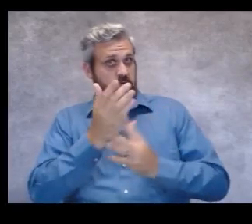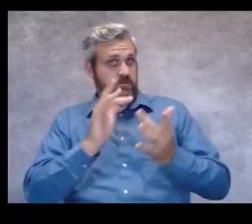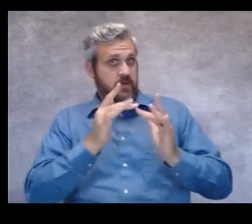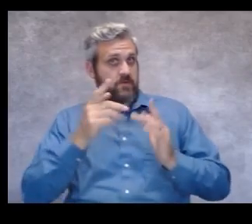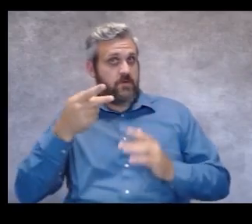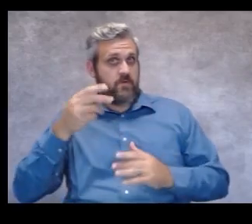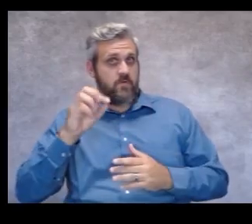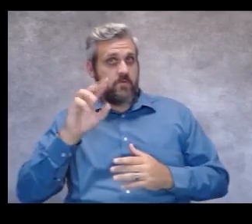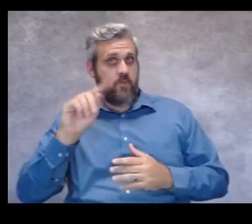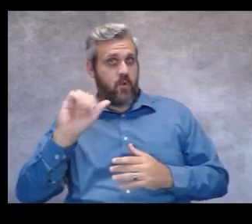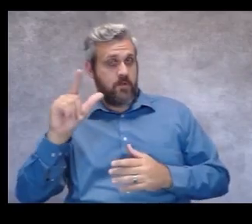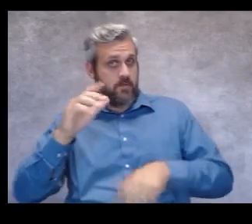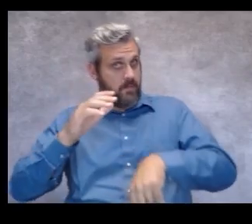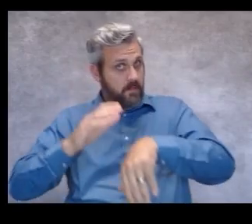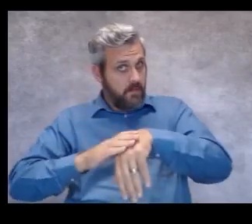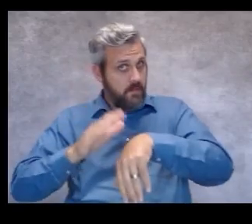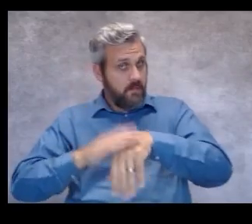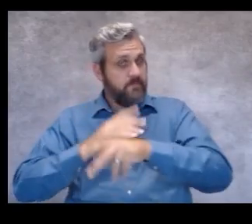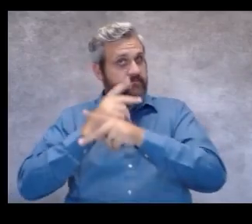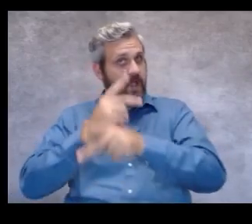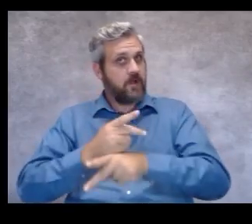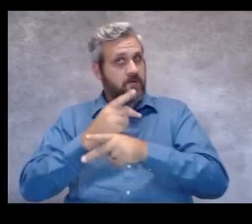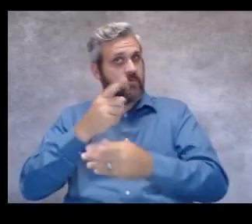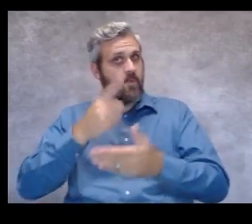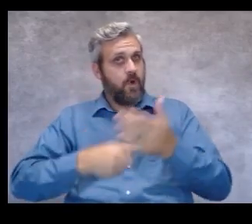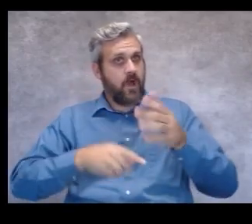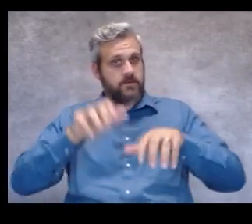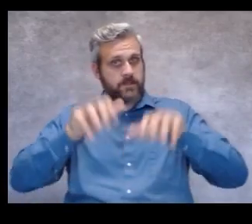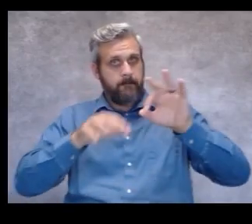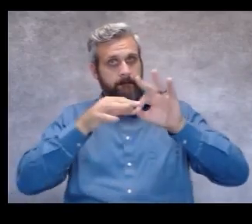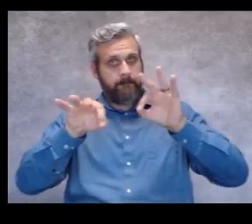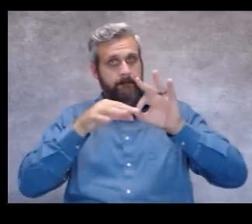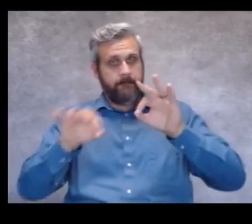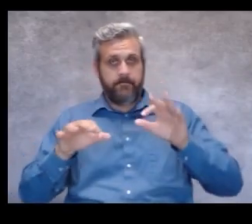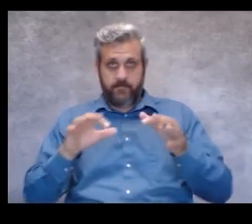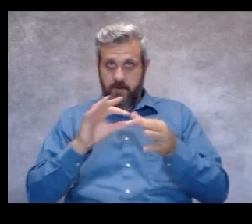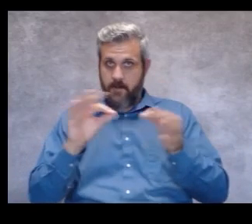careful of the comments typed in the comments box.